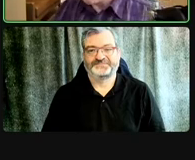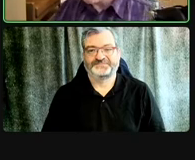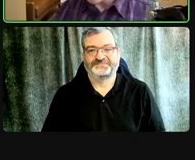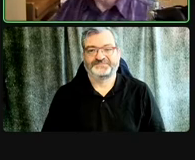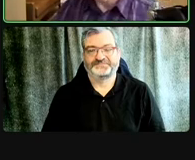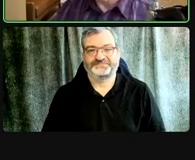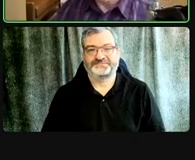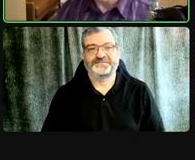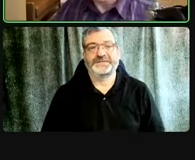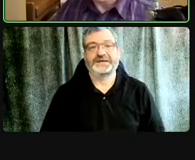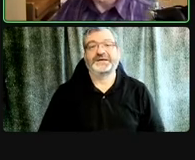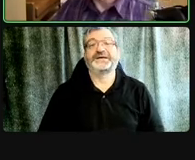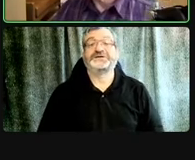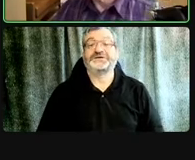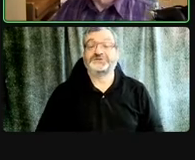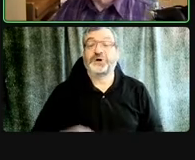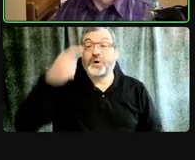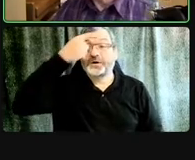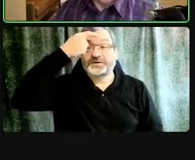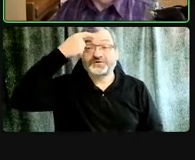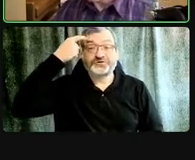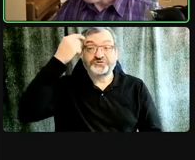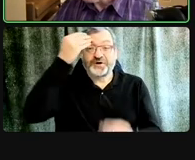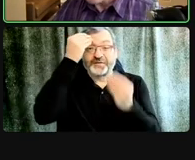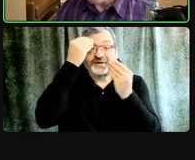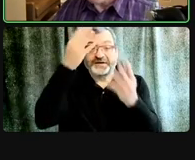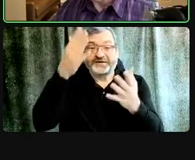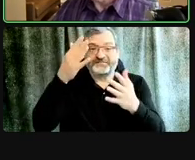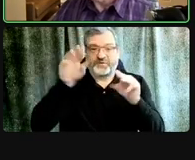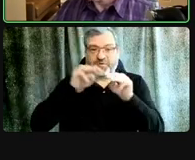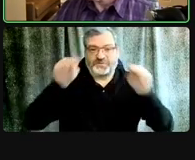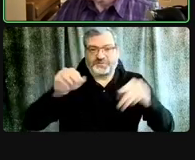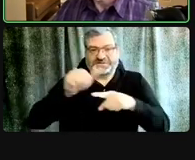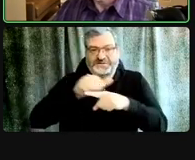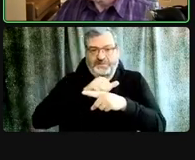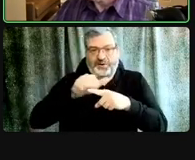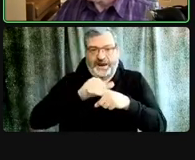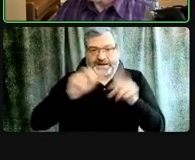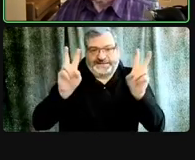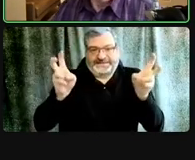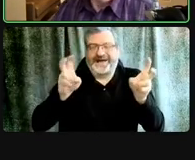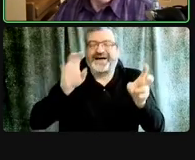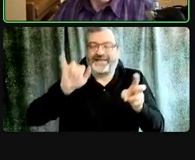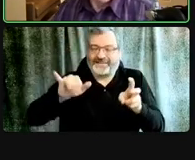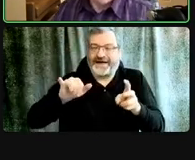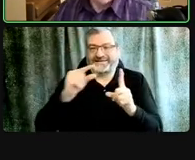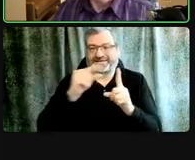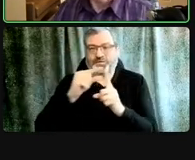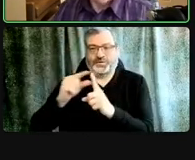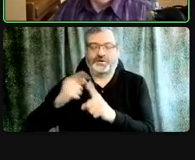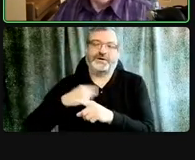using in my consulting with museums pretty much in many places.